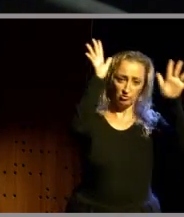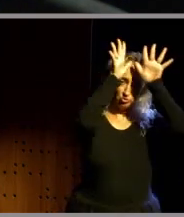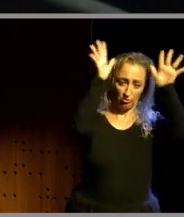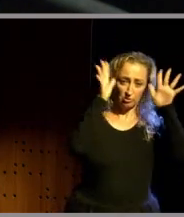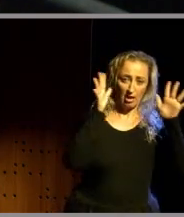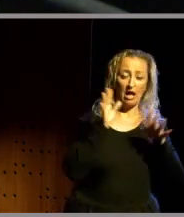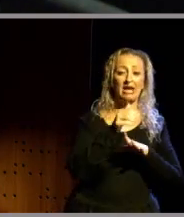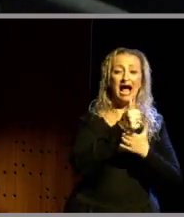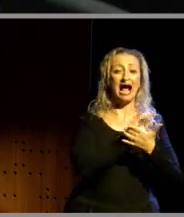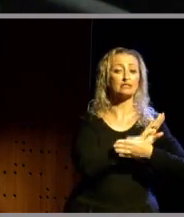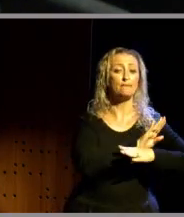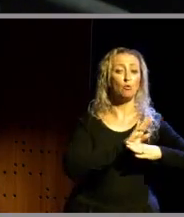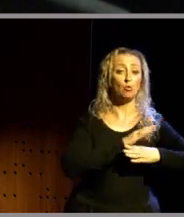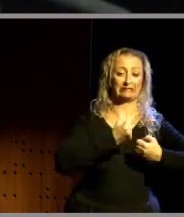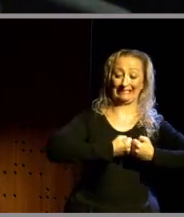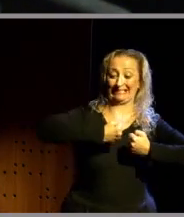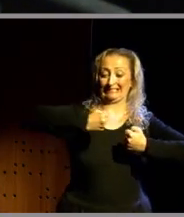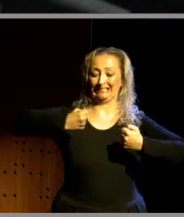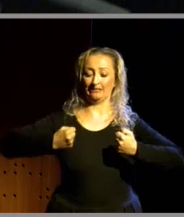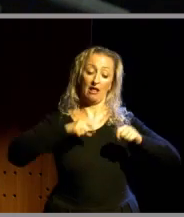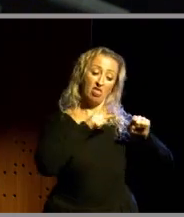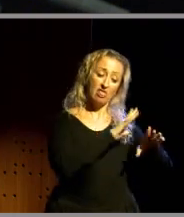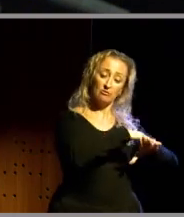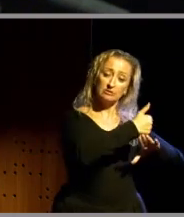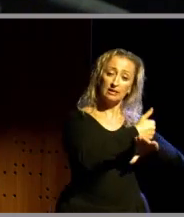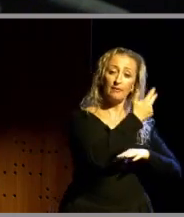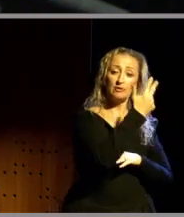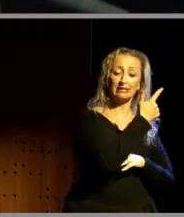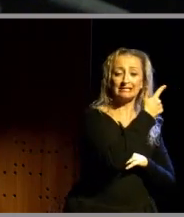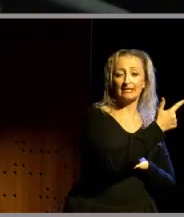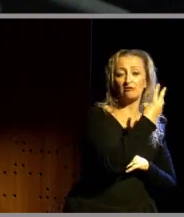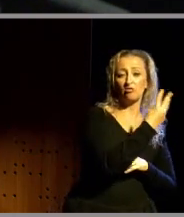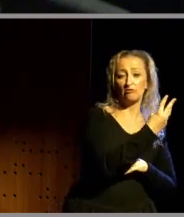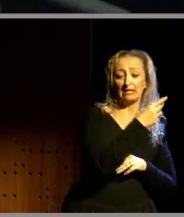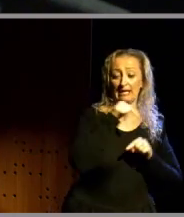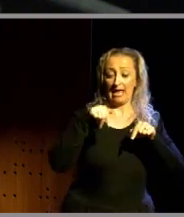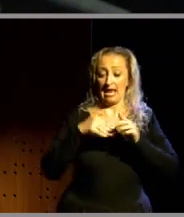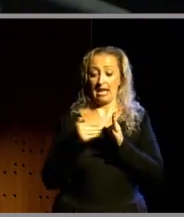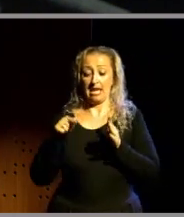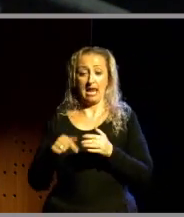which was established in 1973, and the strategy panel advises on Aboriginal